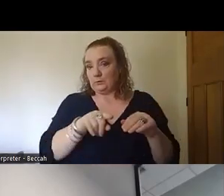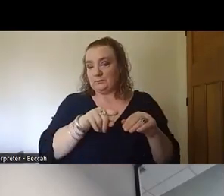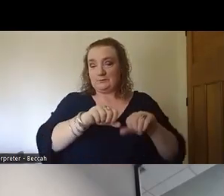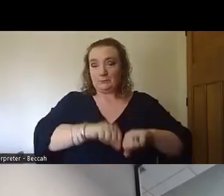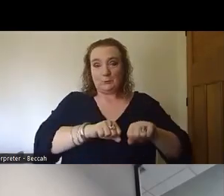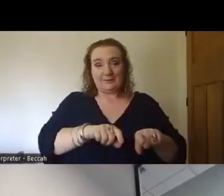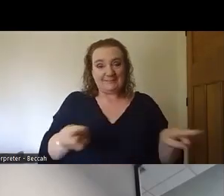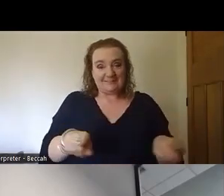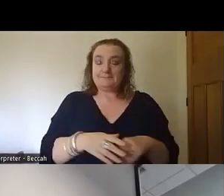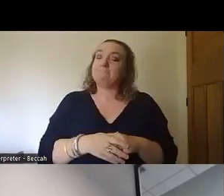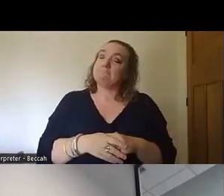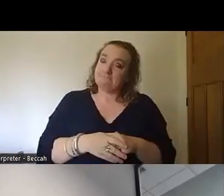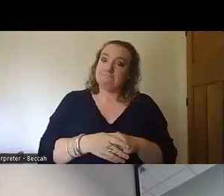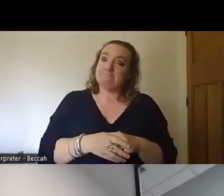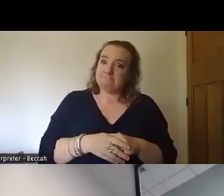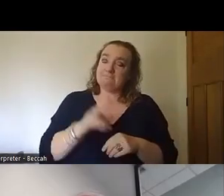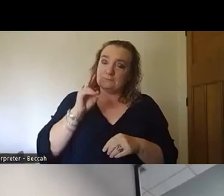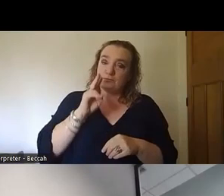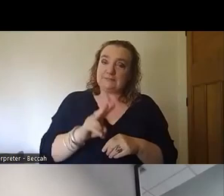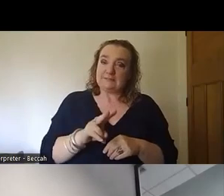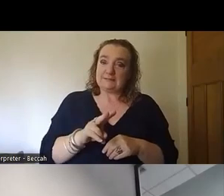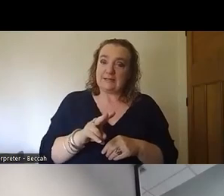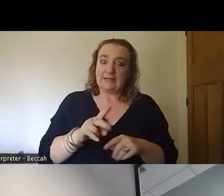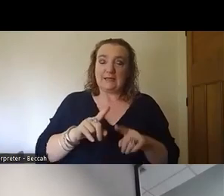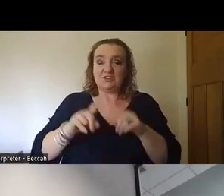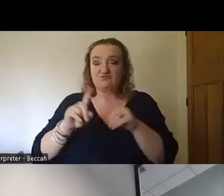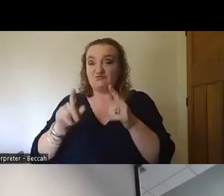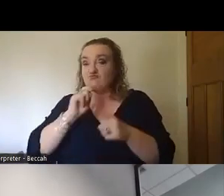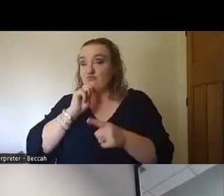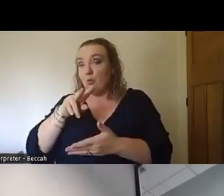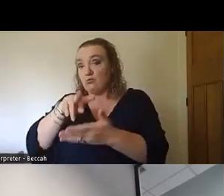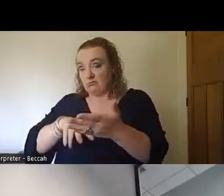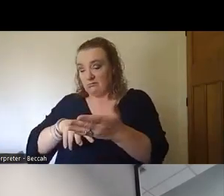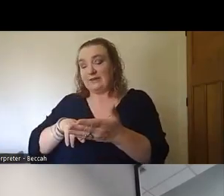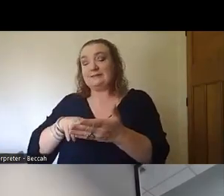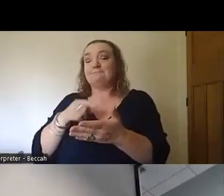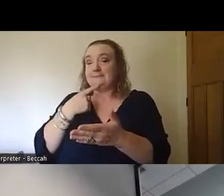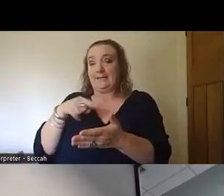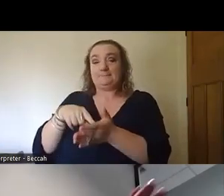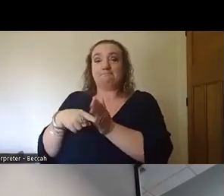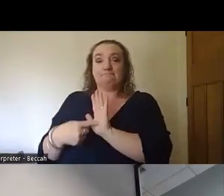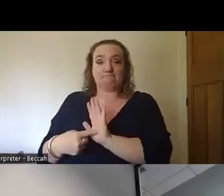that we have, and we've seen this through numerous reports, we've seen that through the report